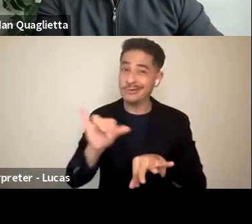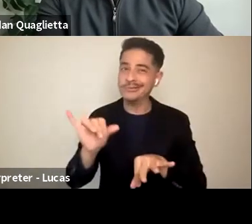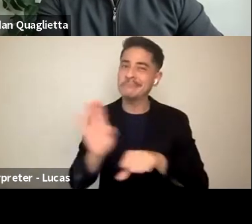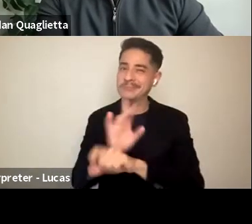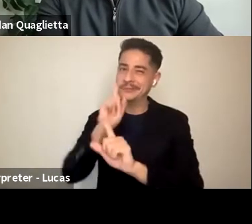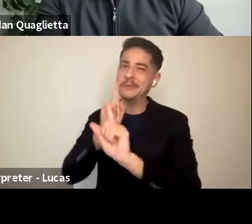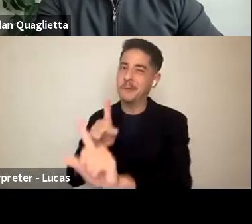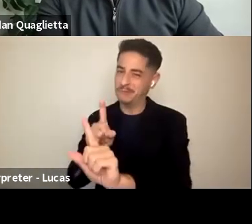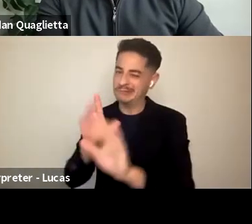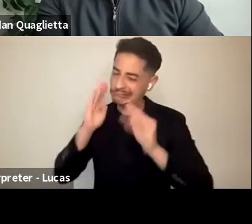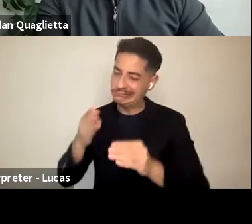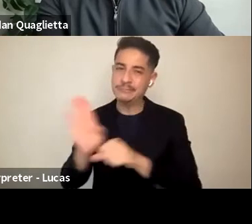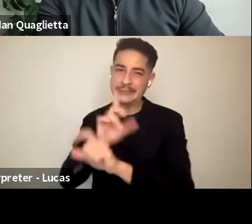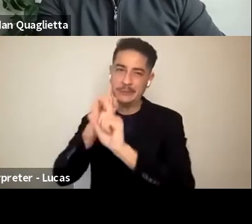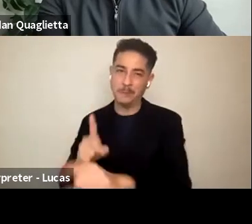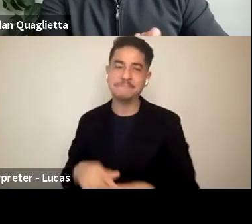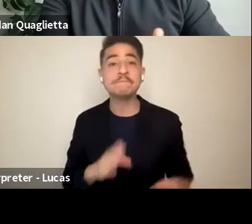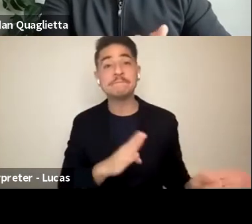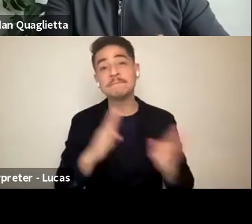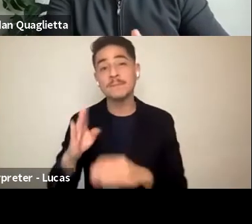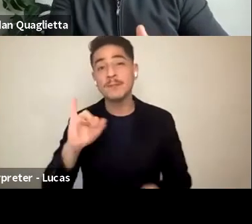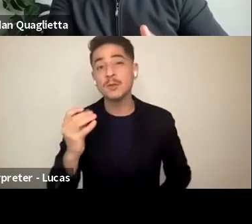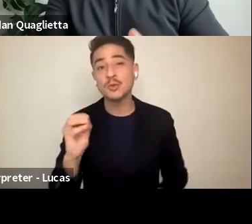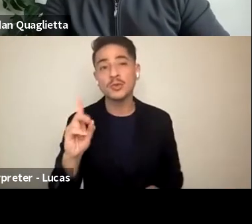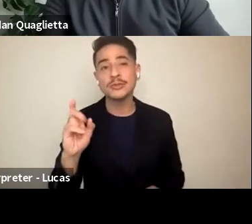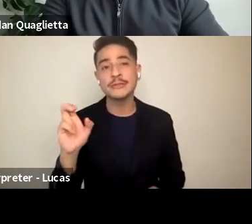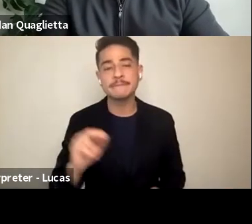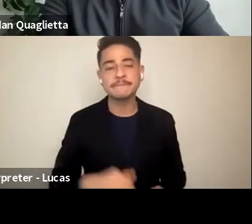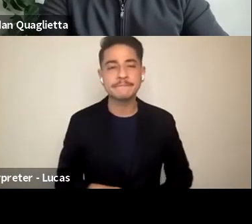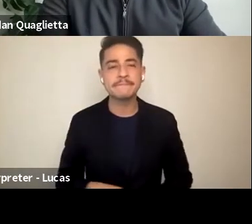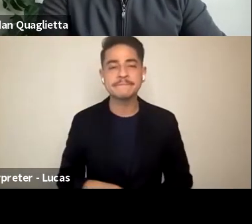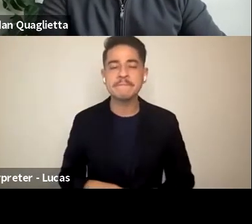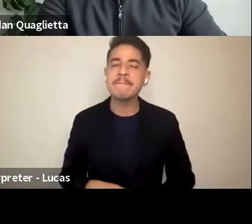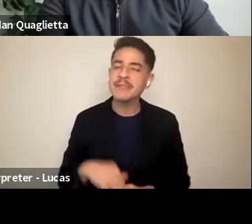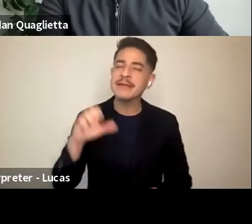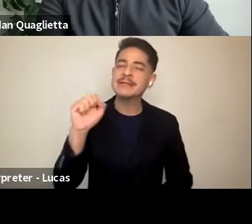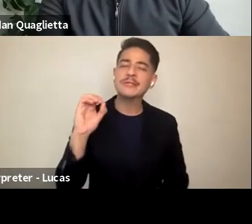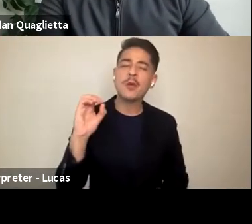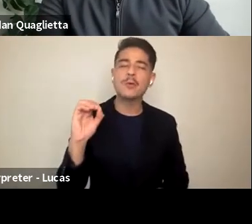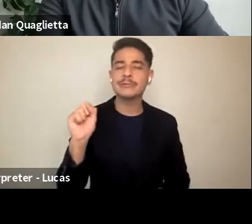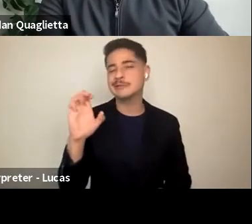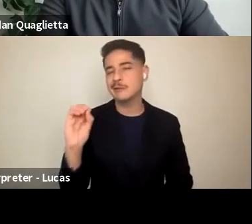Thanks, Eric. Jordan. Yeah, with SEO for enterprise, I think, especially if you're an